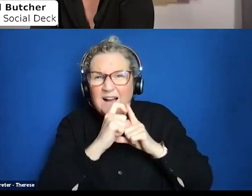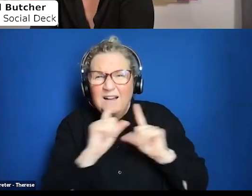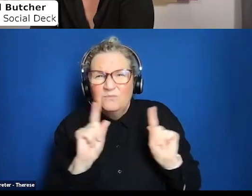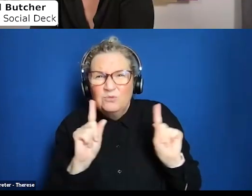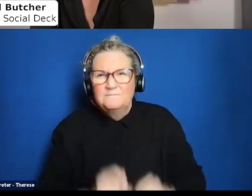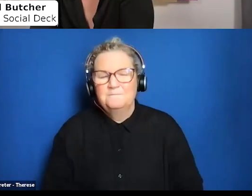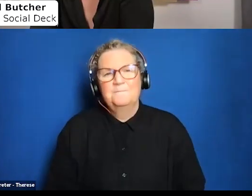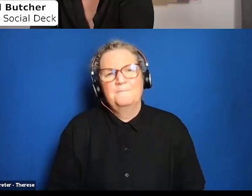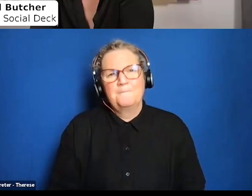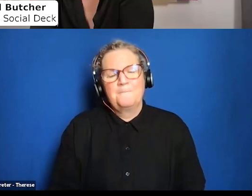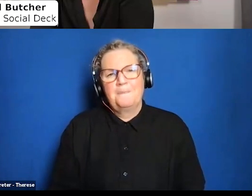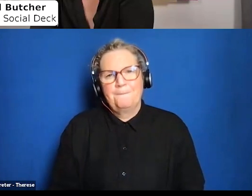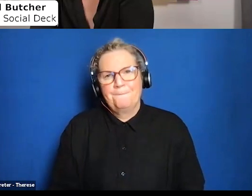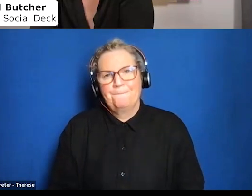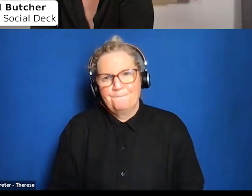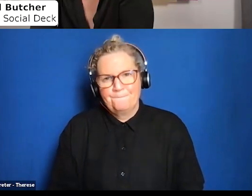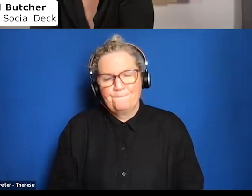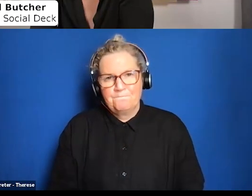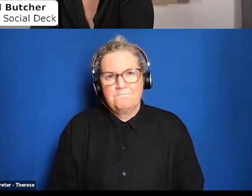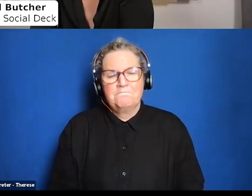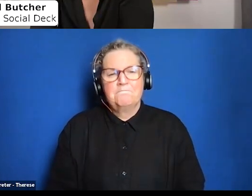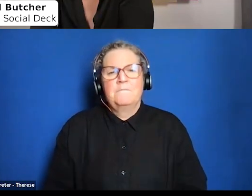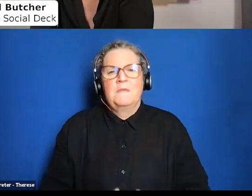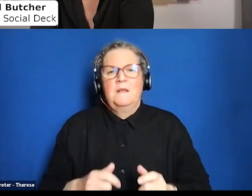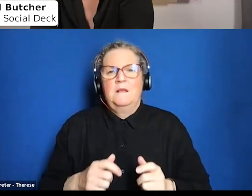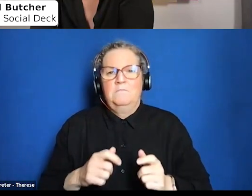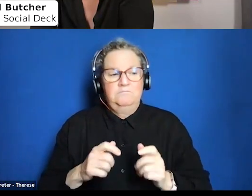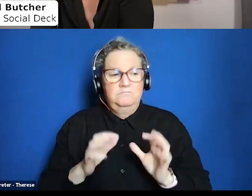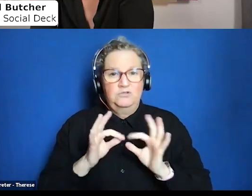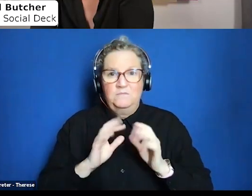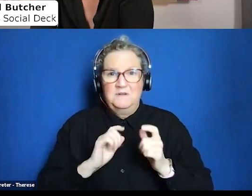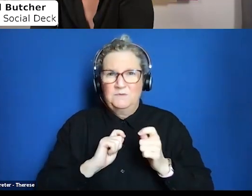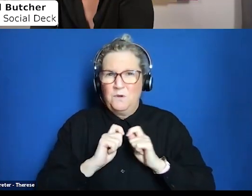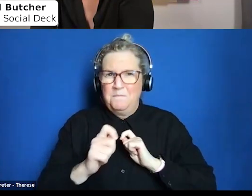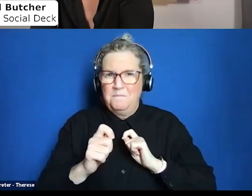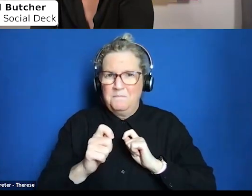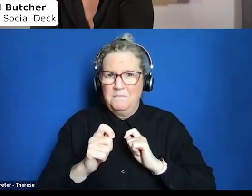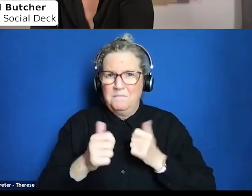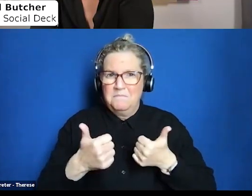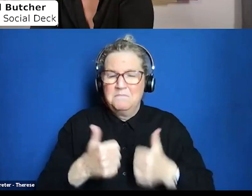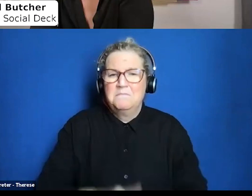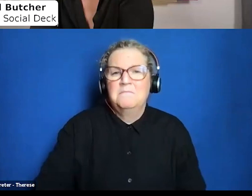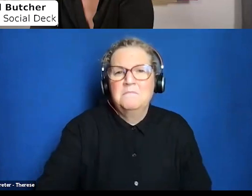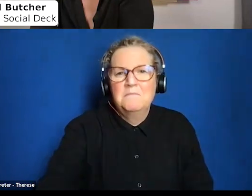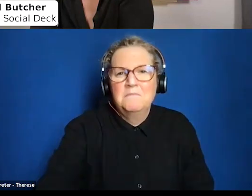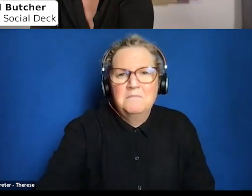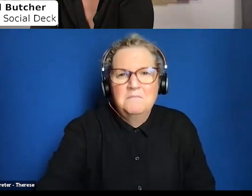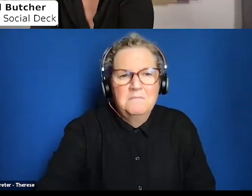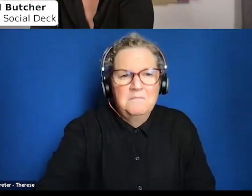And certainly the discussions and and the time that we were drafting the charter came at the time